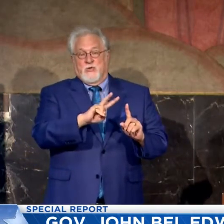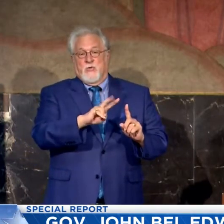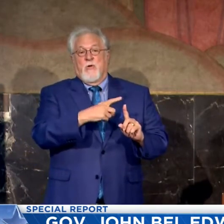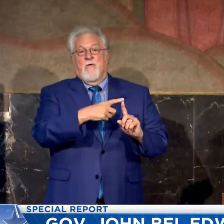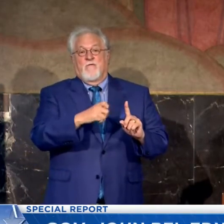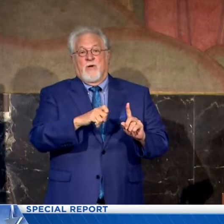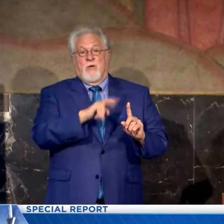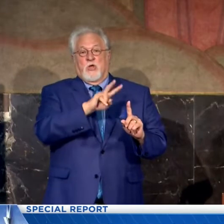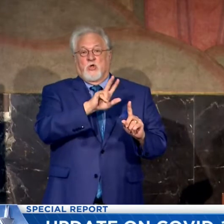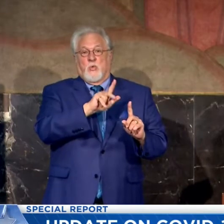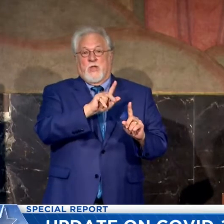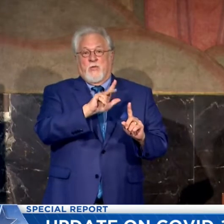REPORTED YESTERDAY.OF THOSE